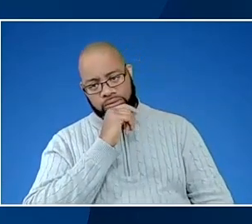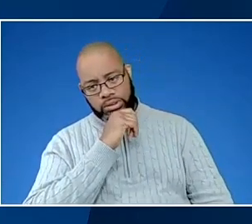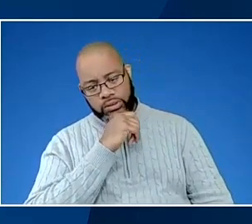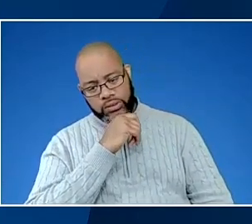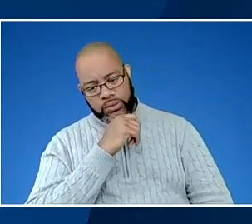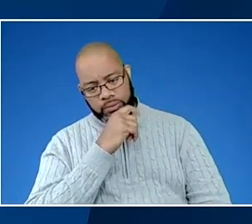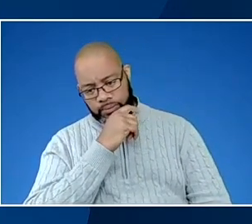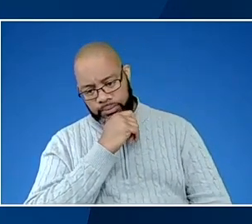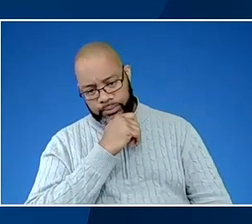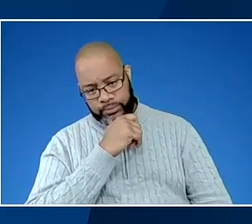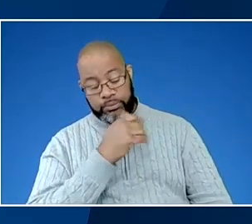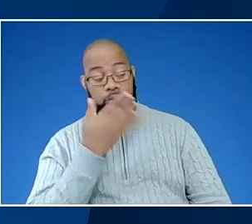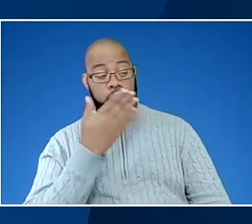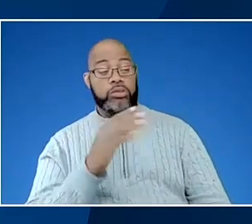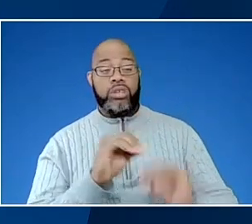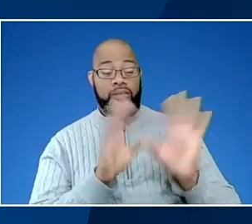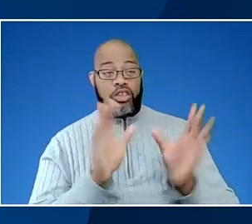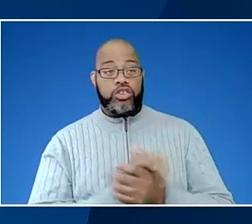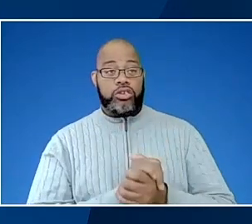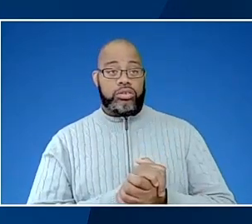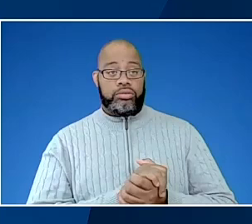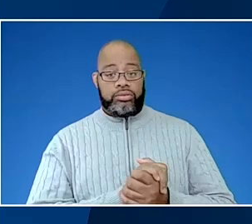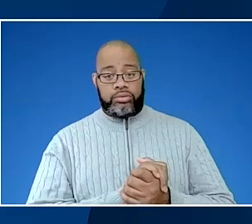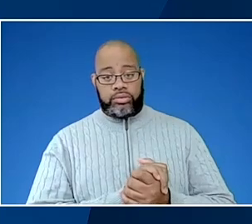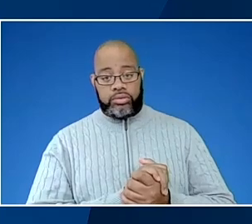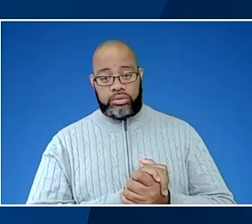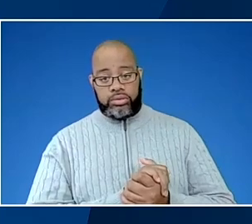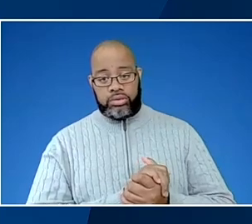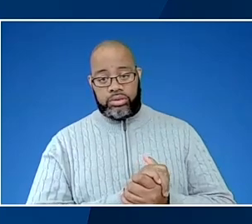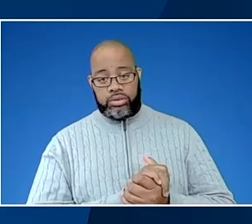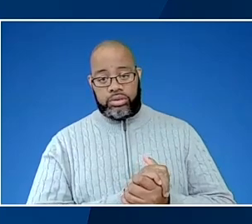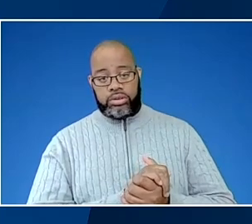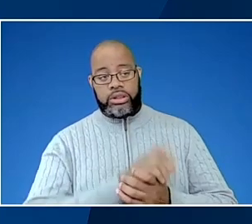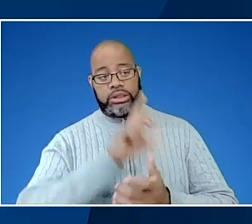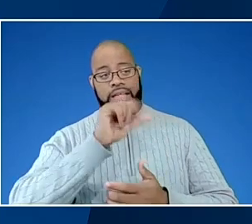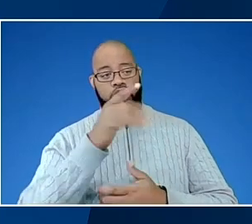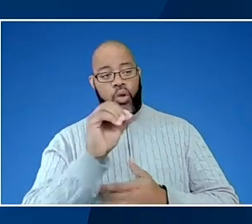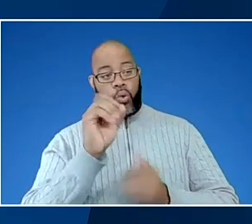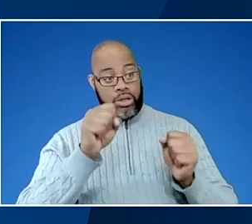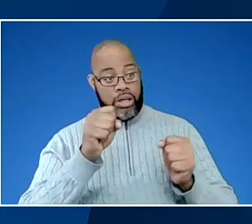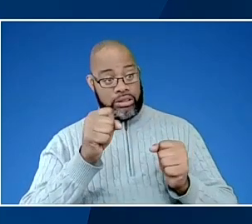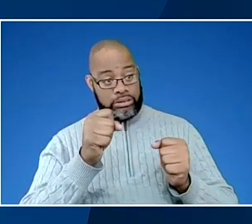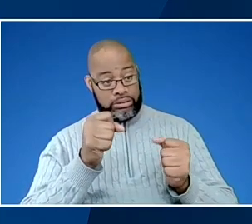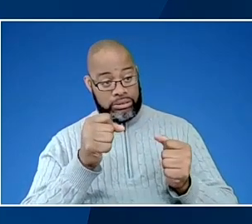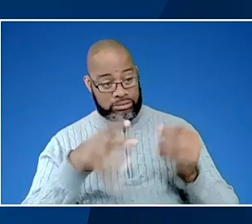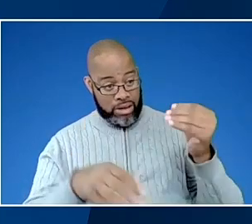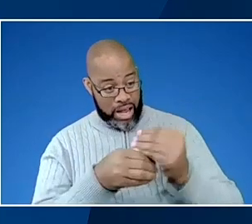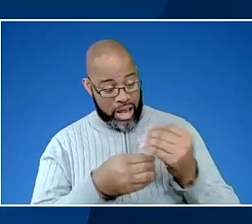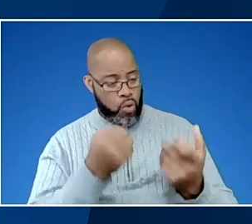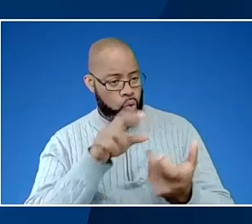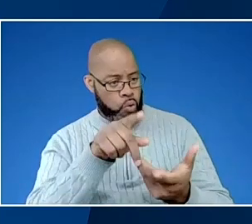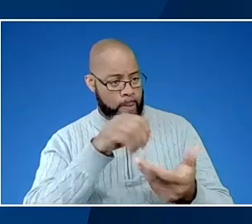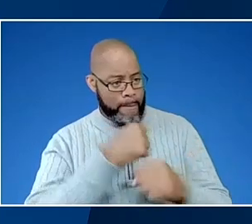That's a good clarification. D'Angelo, can you weigh in on that, or are you making the support for the